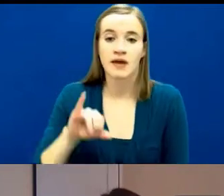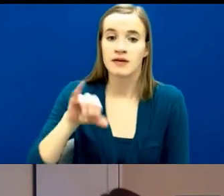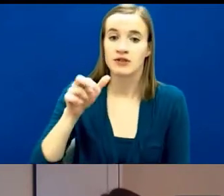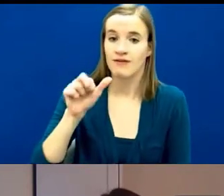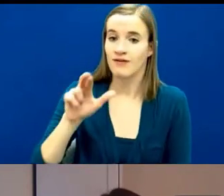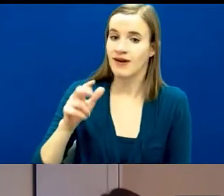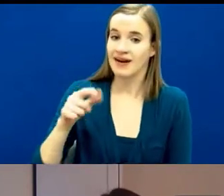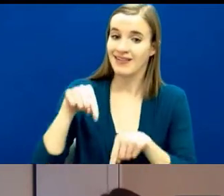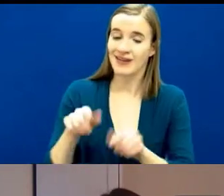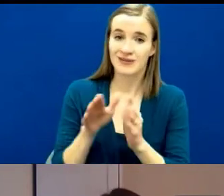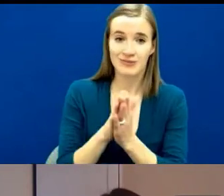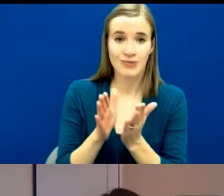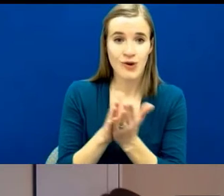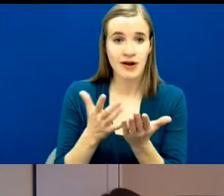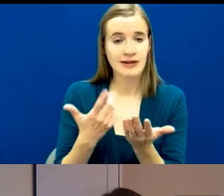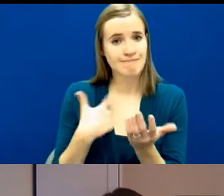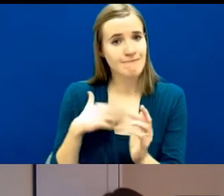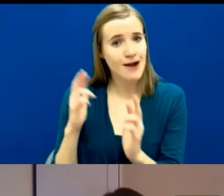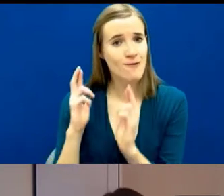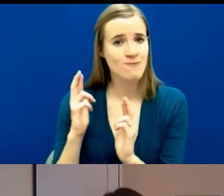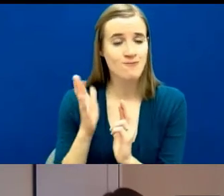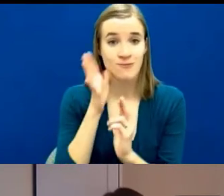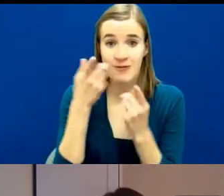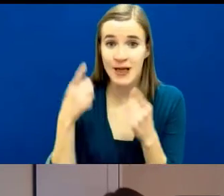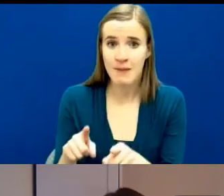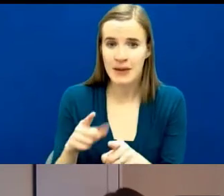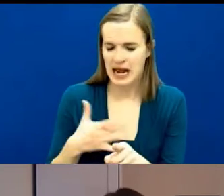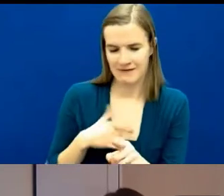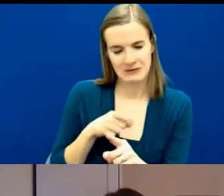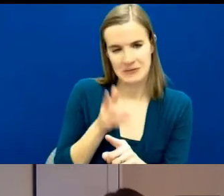will do, and I think it's doing a wonderful job, is when I talked to